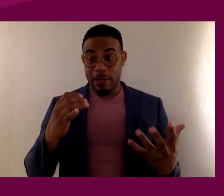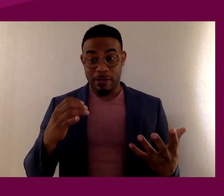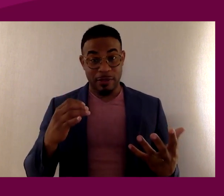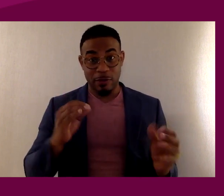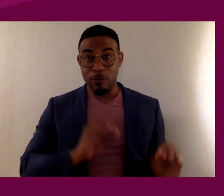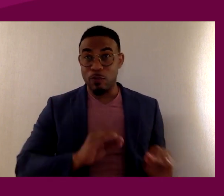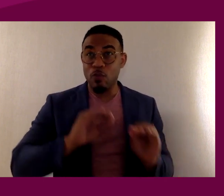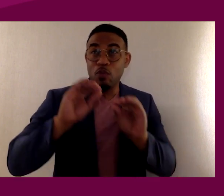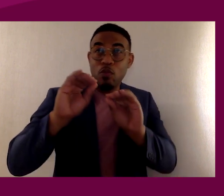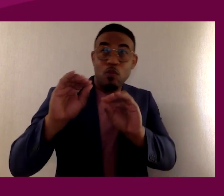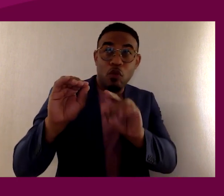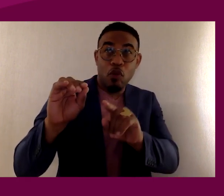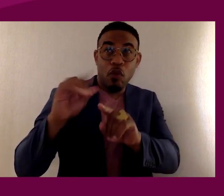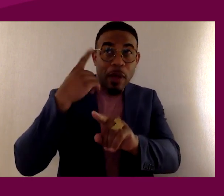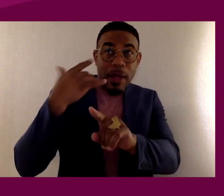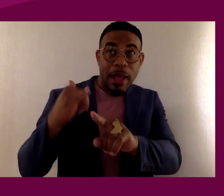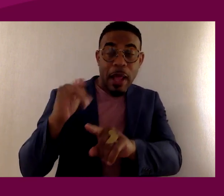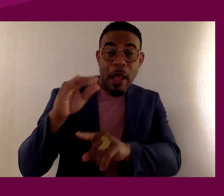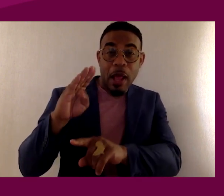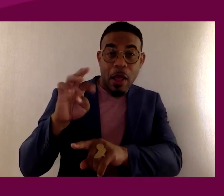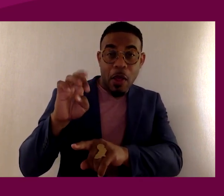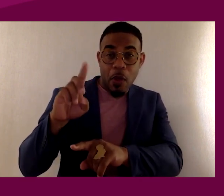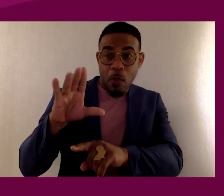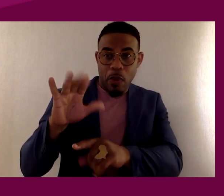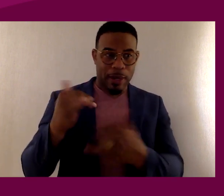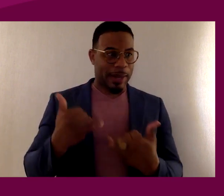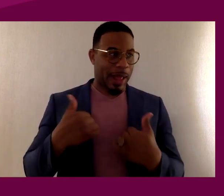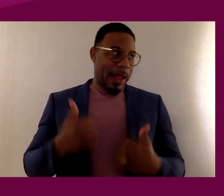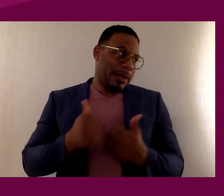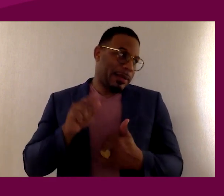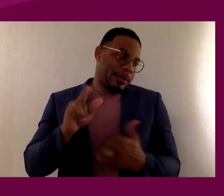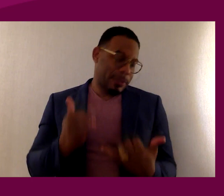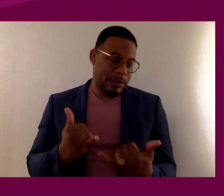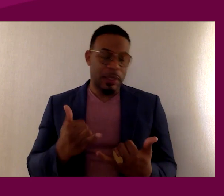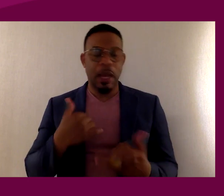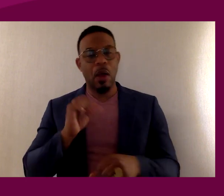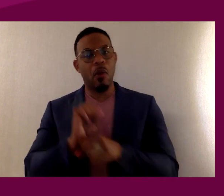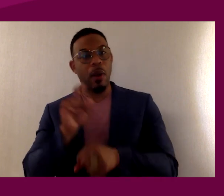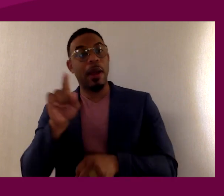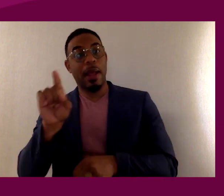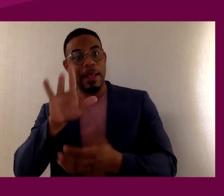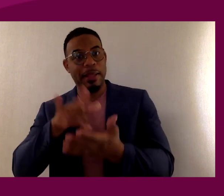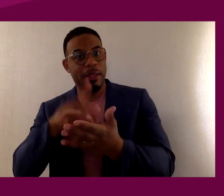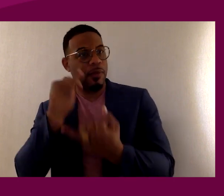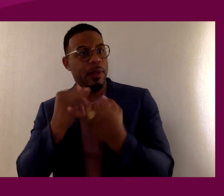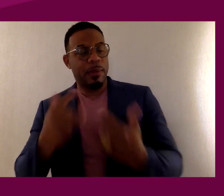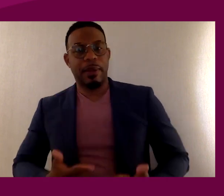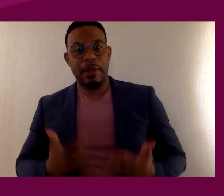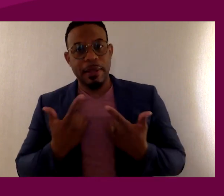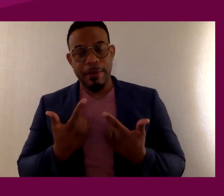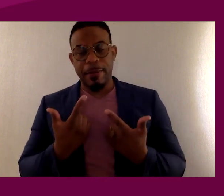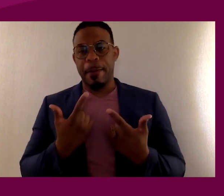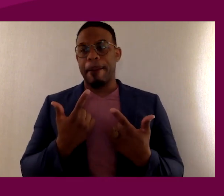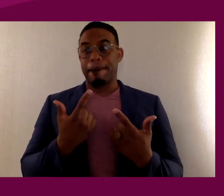Judy had moved to Berkeley where I am currently living and was working at the